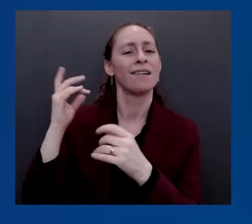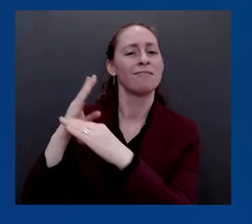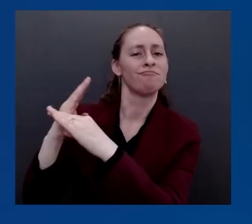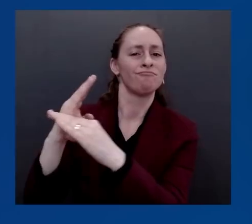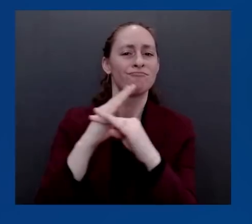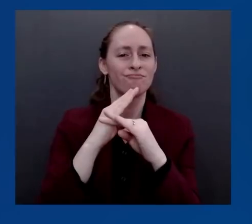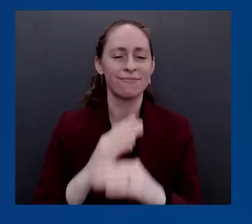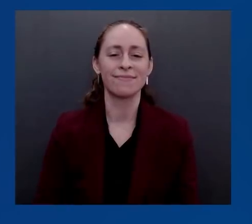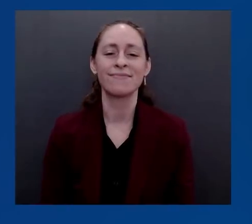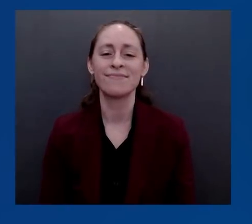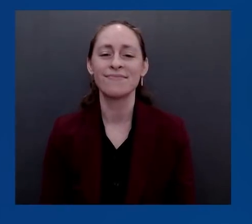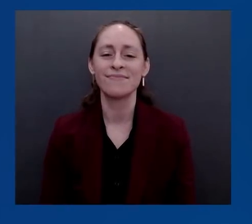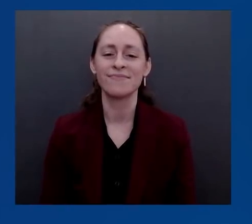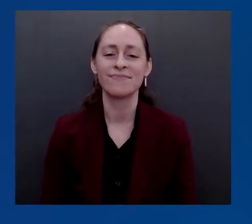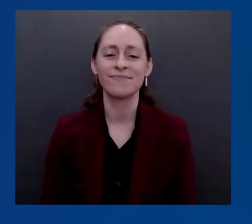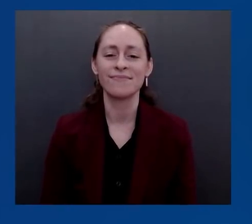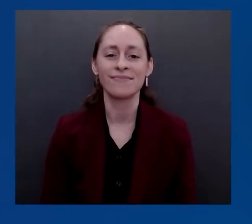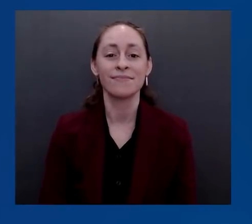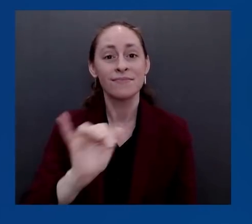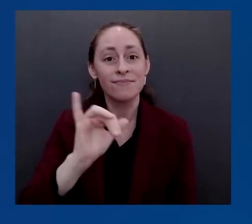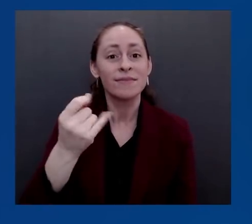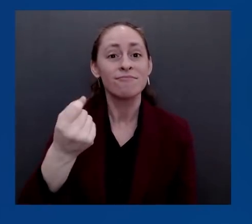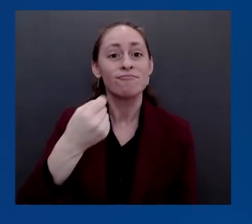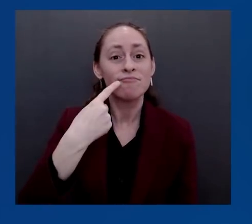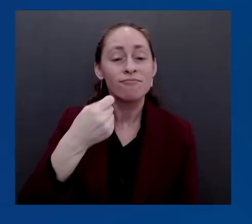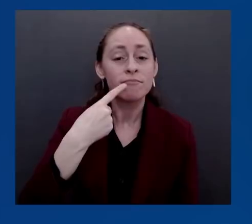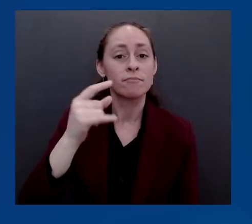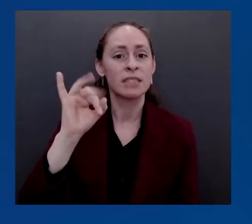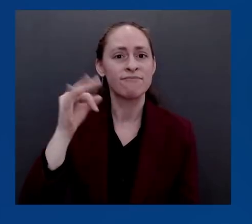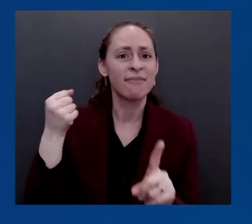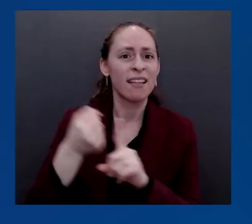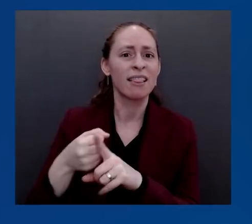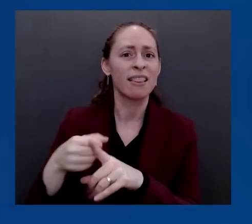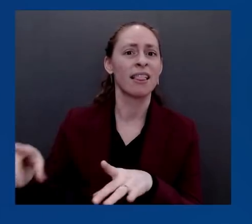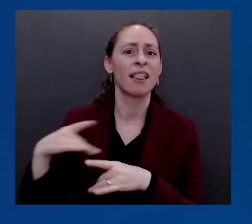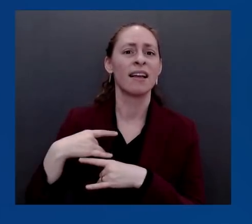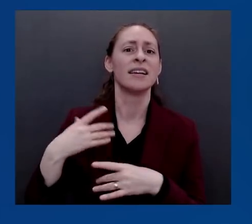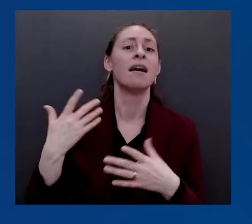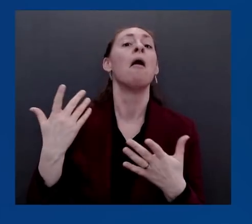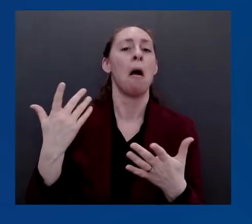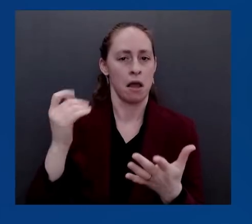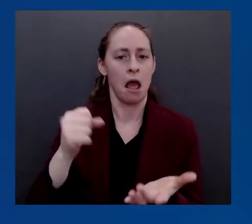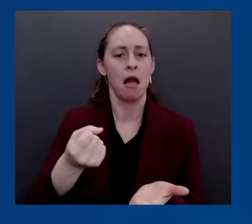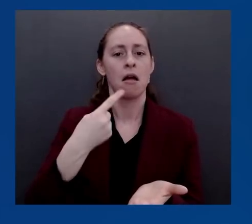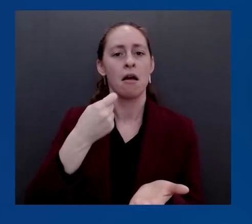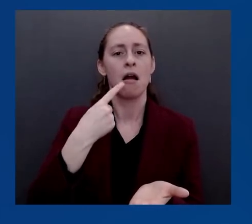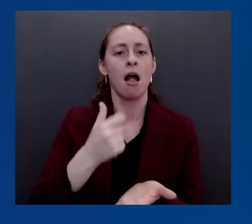including pills that are up to 90 percent effective at preventing severe illness and hospitalization.